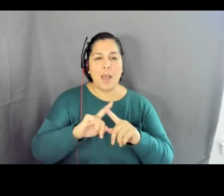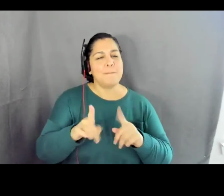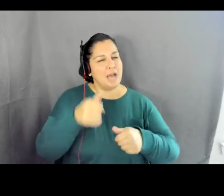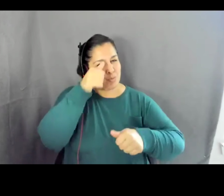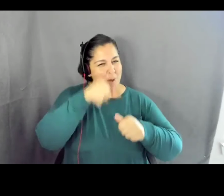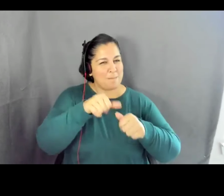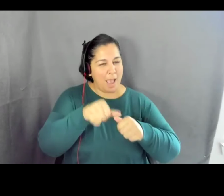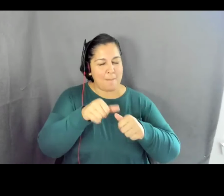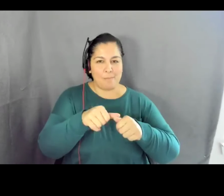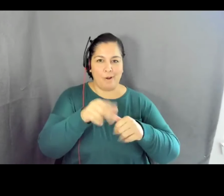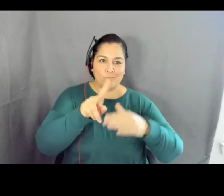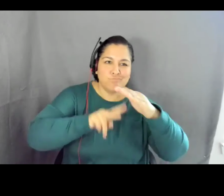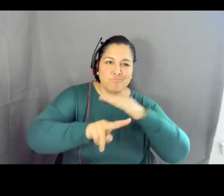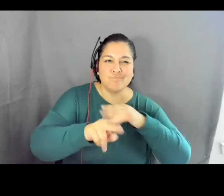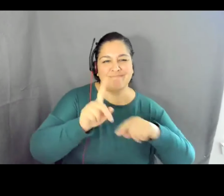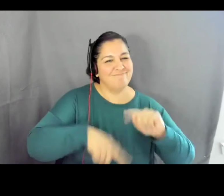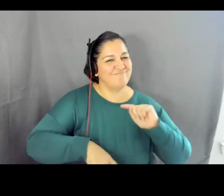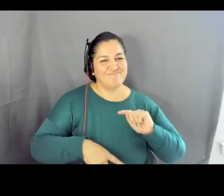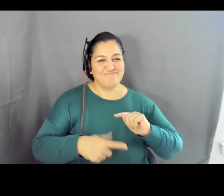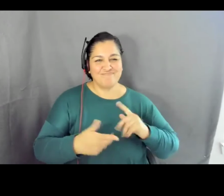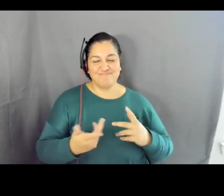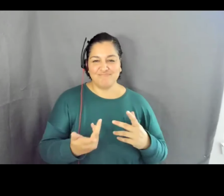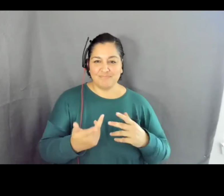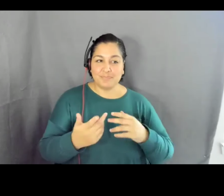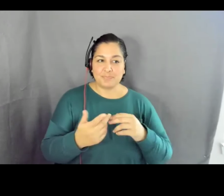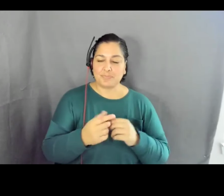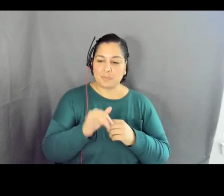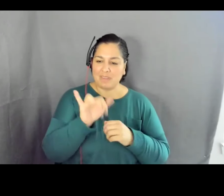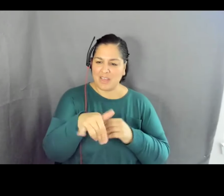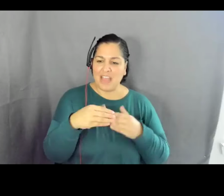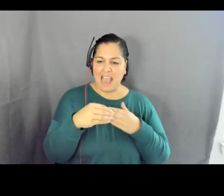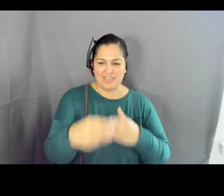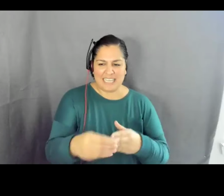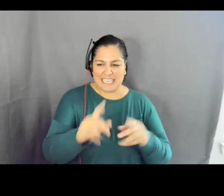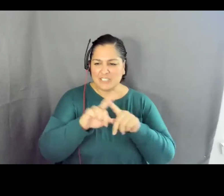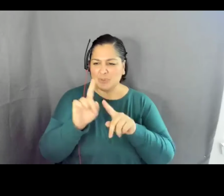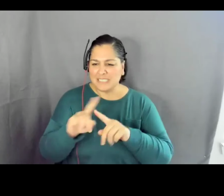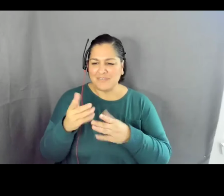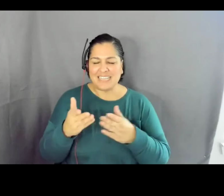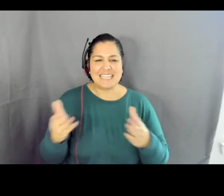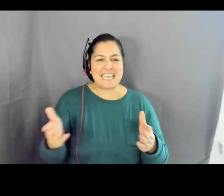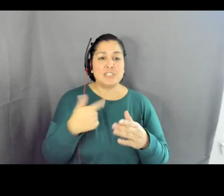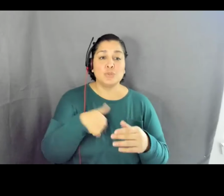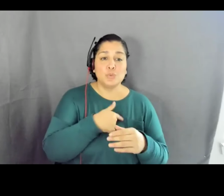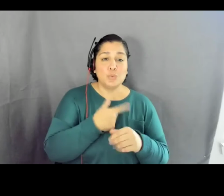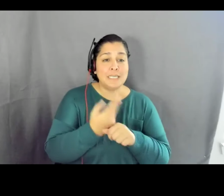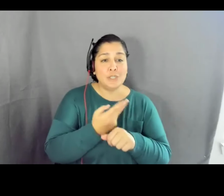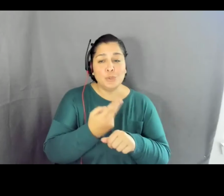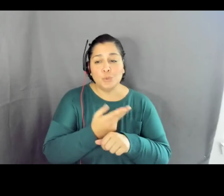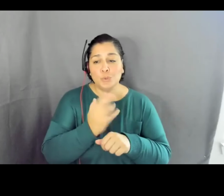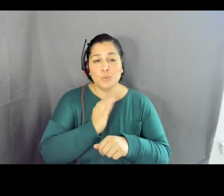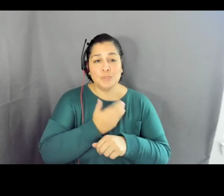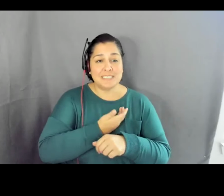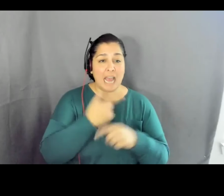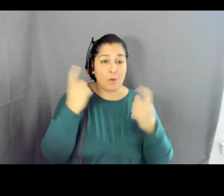And that's led to to different things. And we've we've used our festival to,